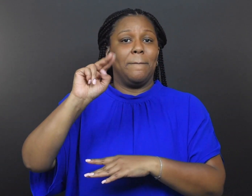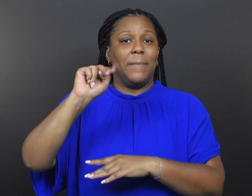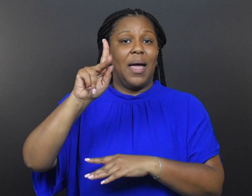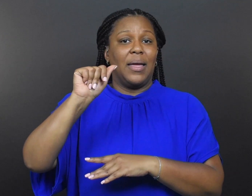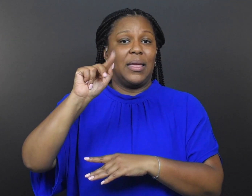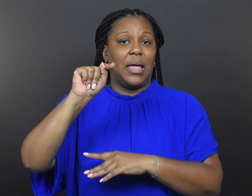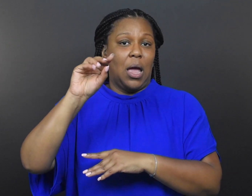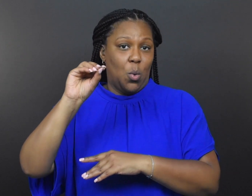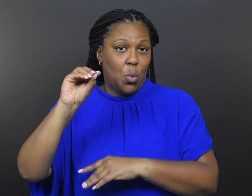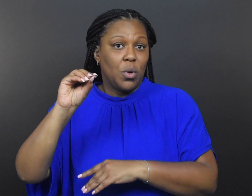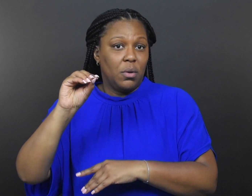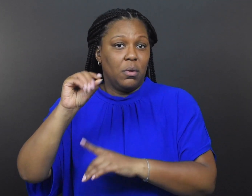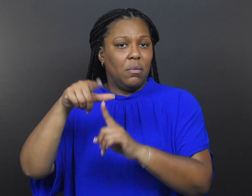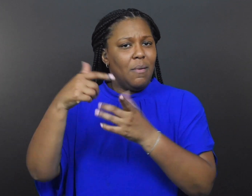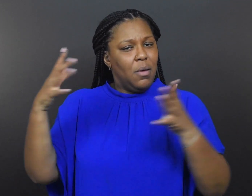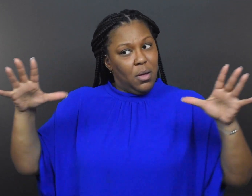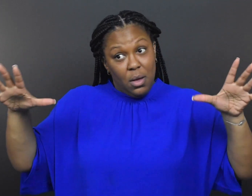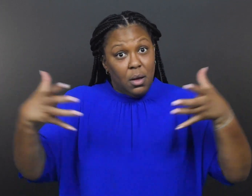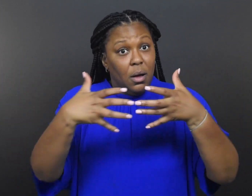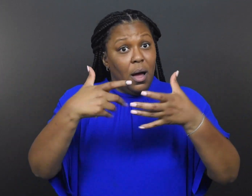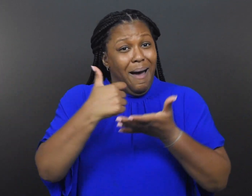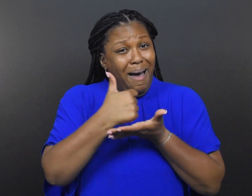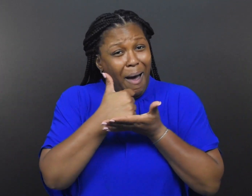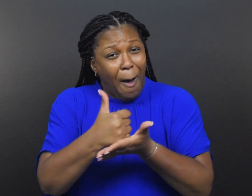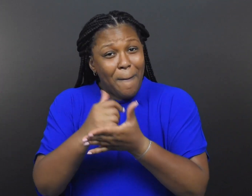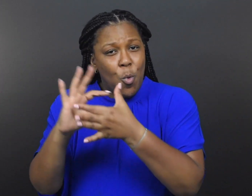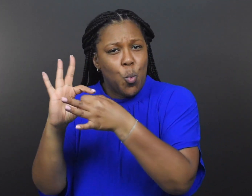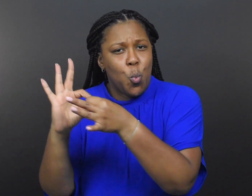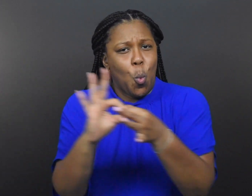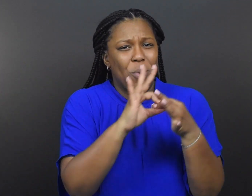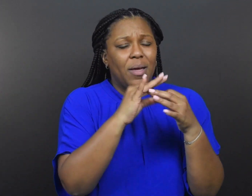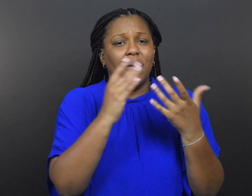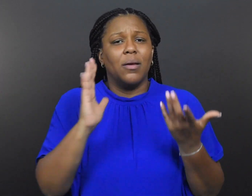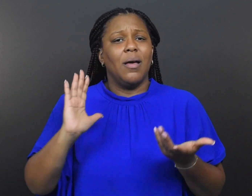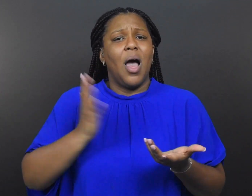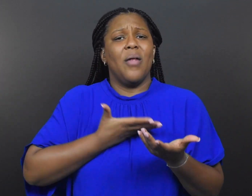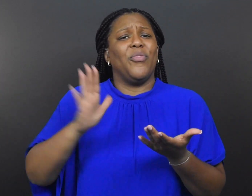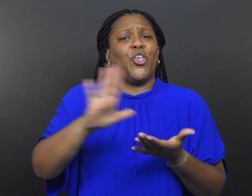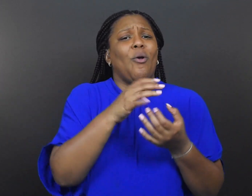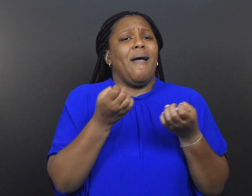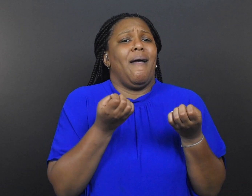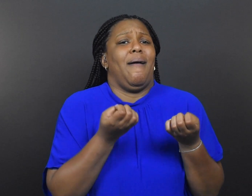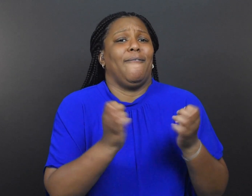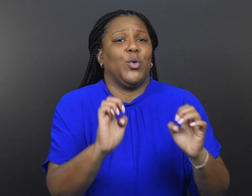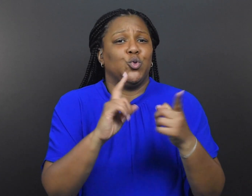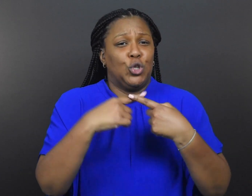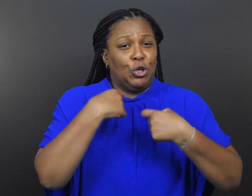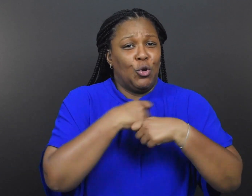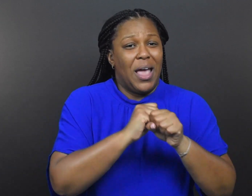to "coordinate our efforts in creating safe spaces during meal taking and sleeping,"